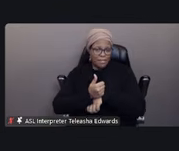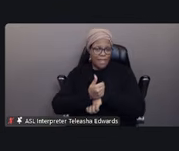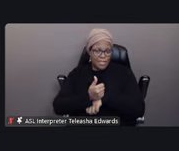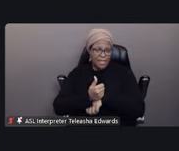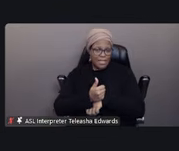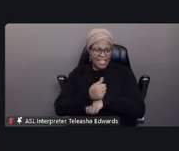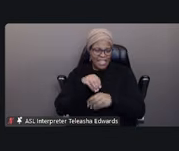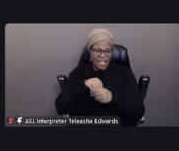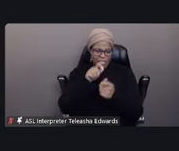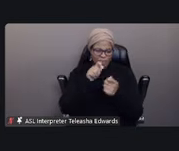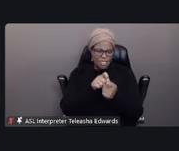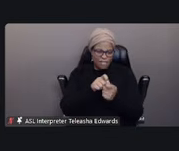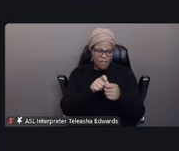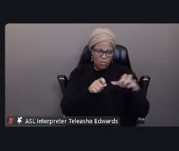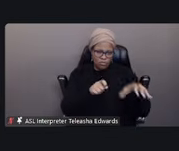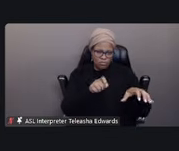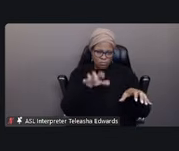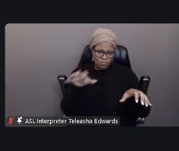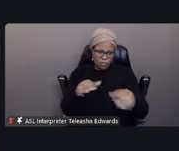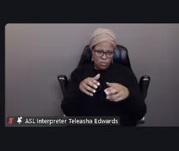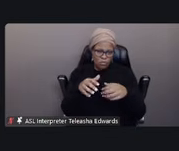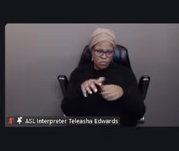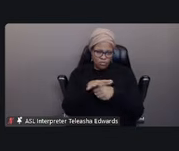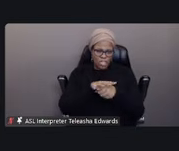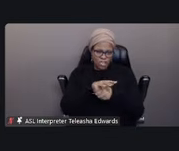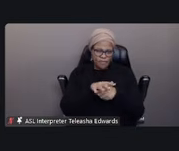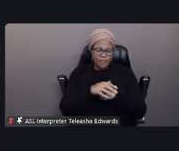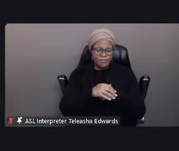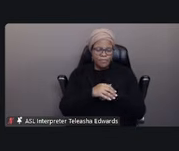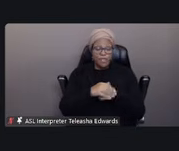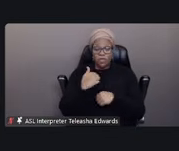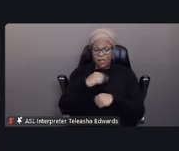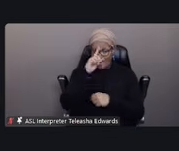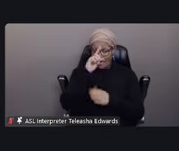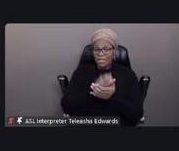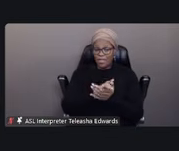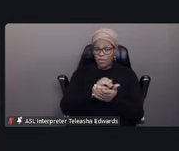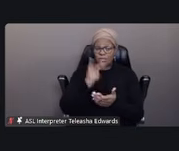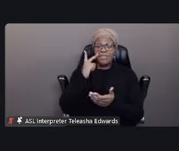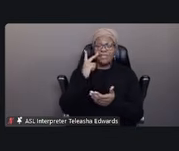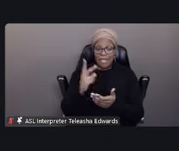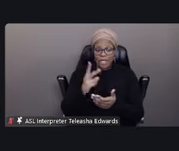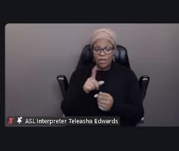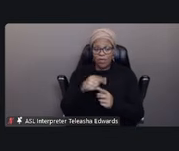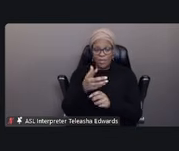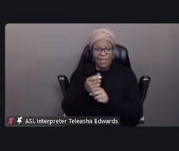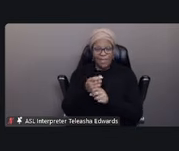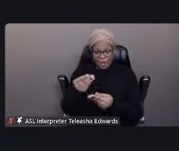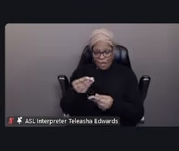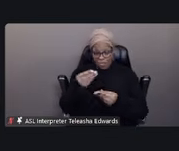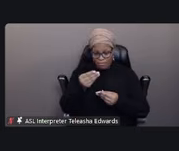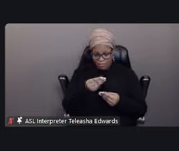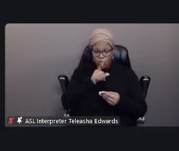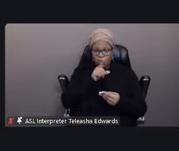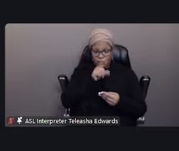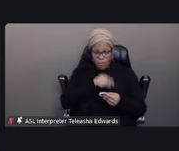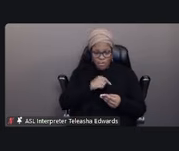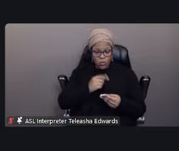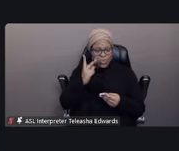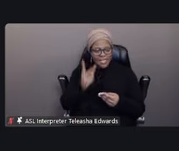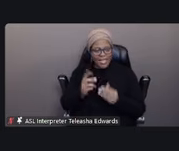region. And so I believe that we'll see once we get responses back um how roots hubs intend to